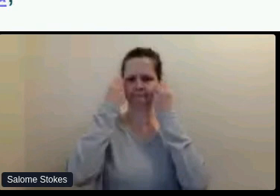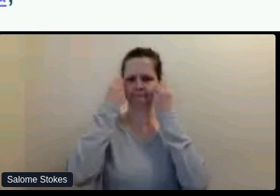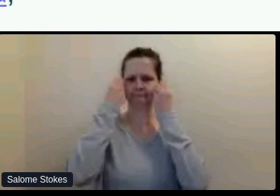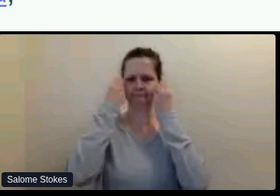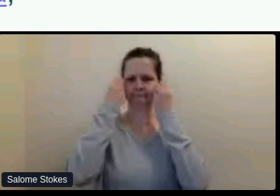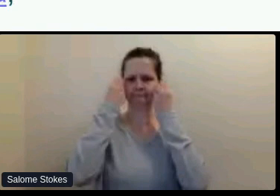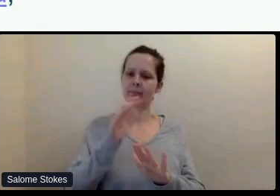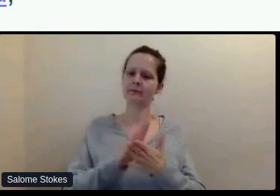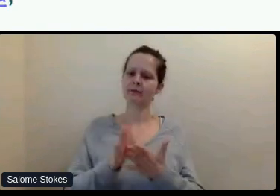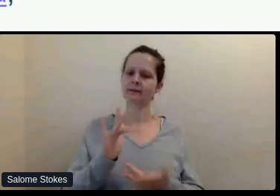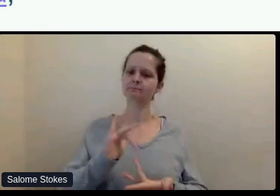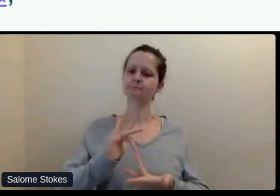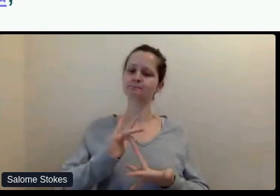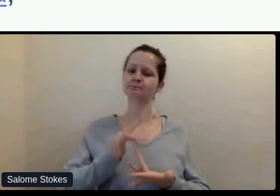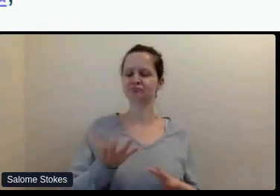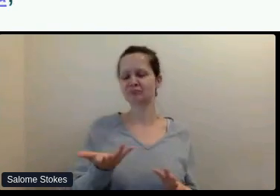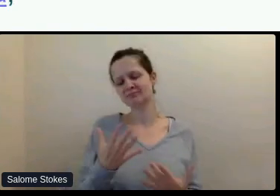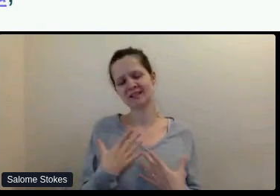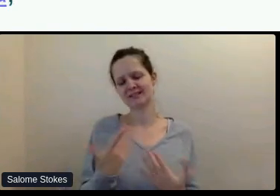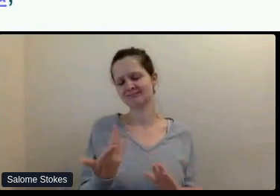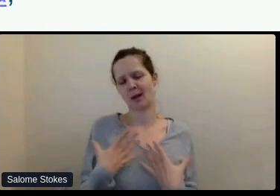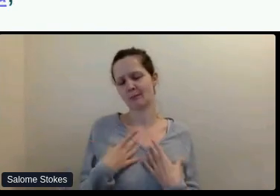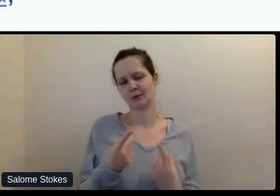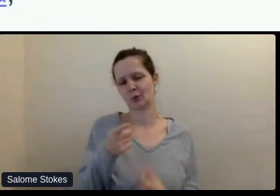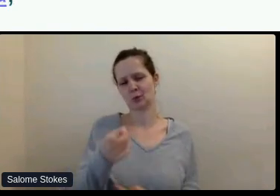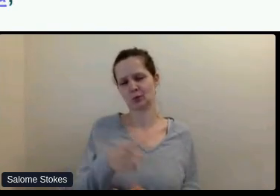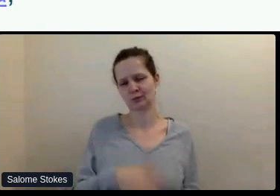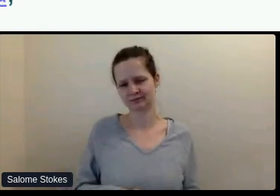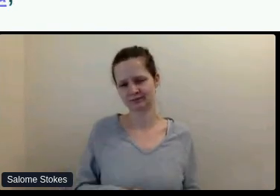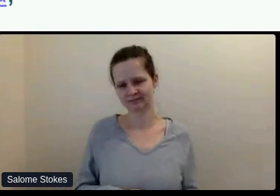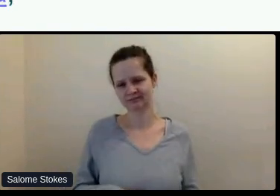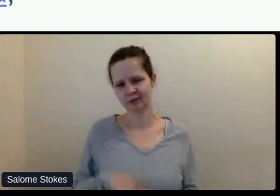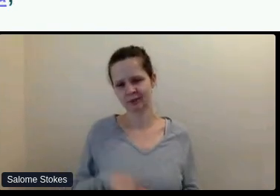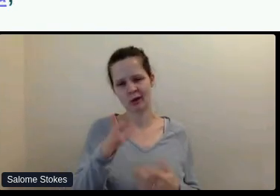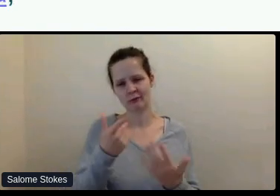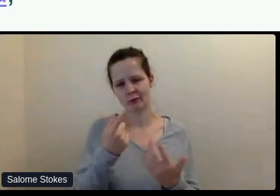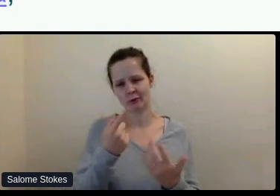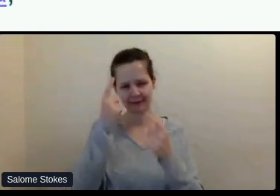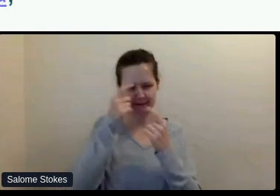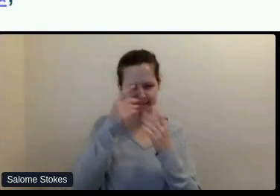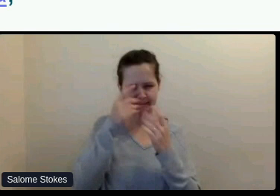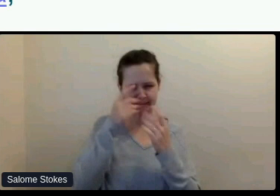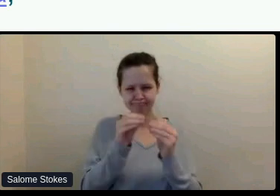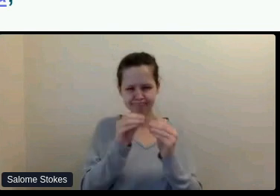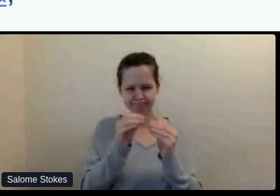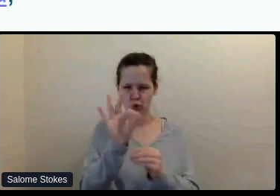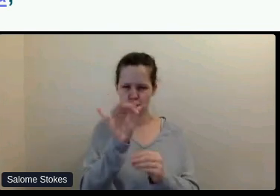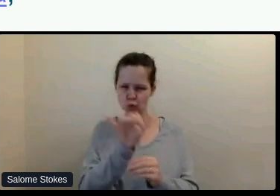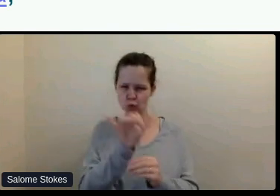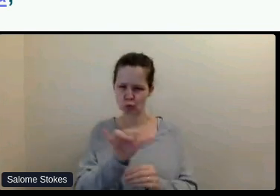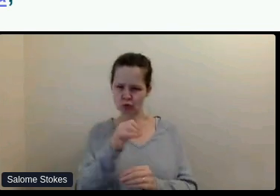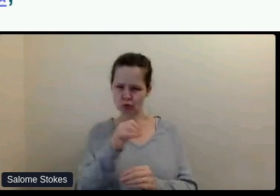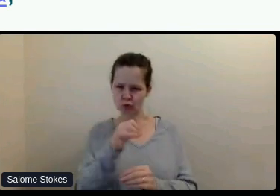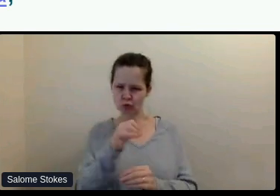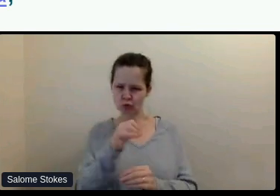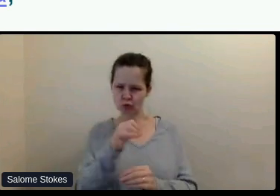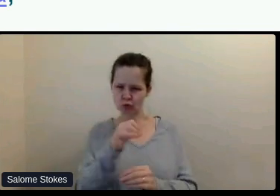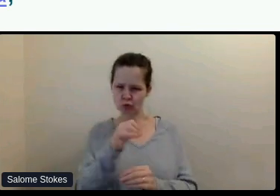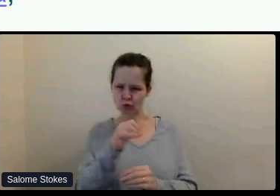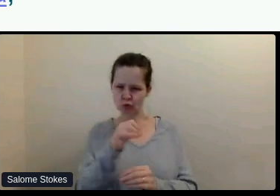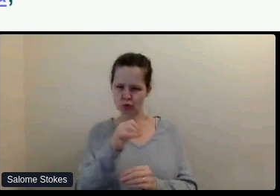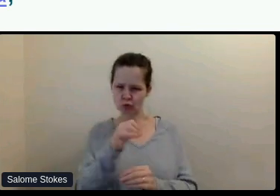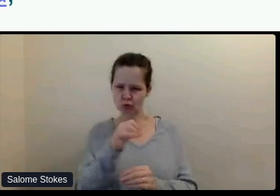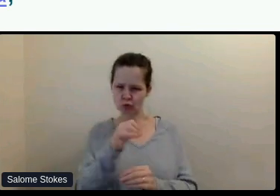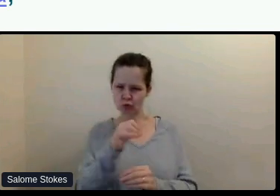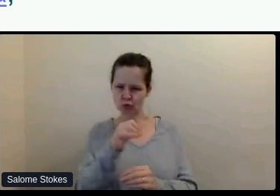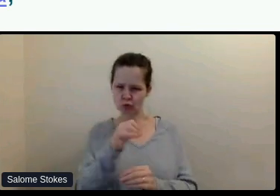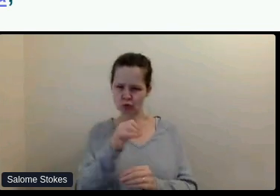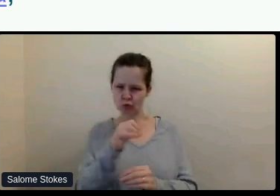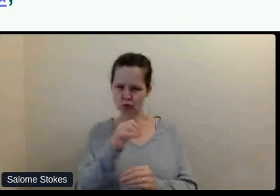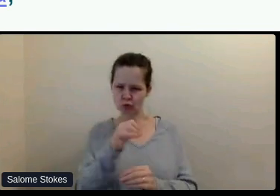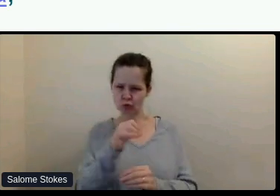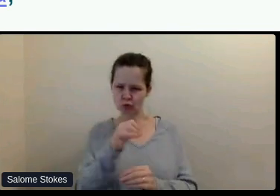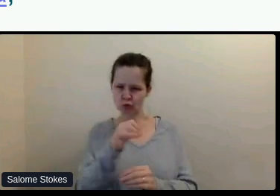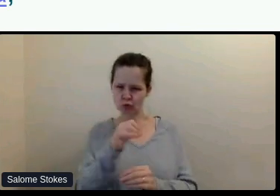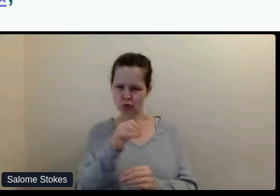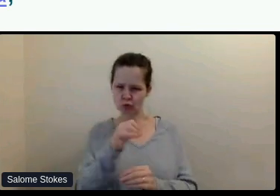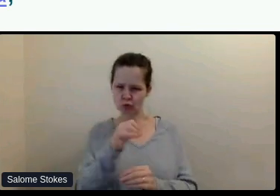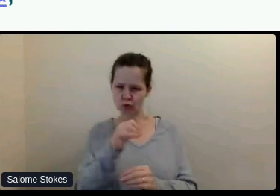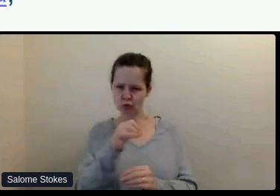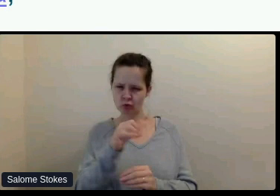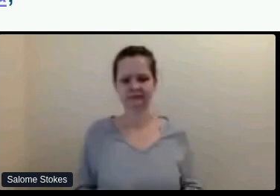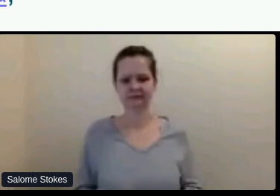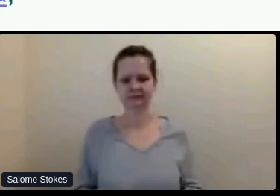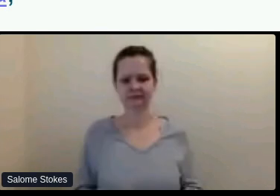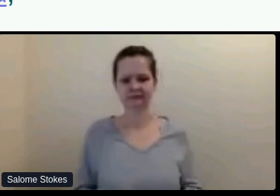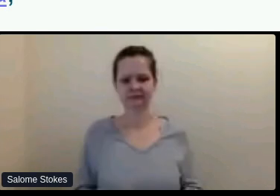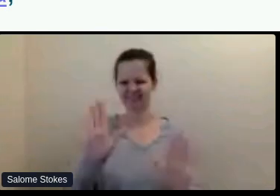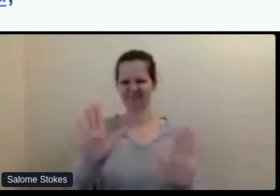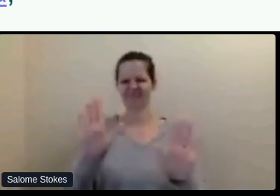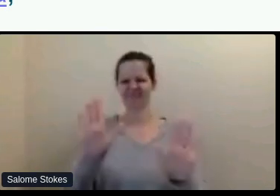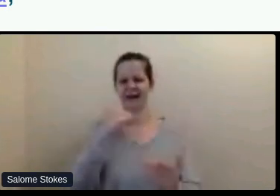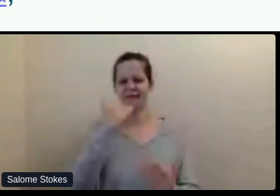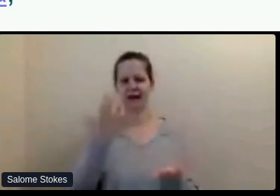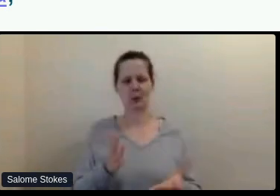you choose to have to be a bit careful to insert it too often.